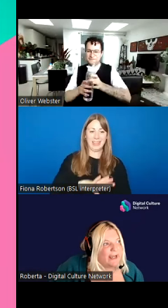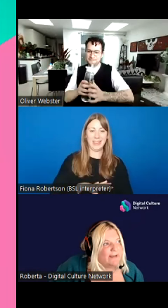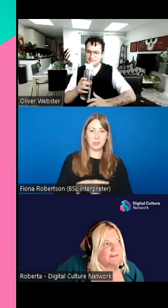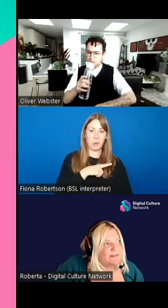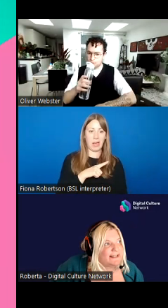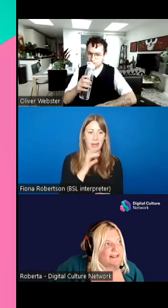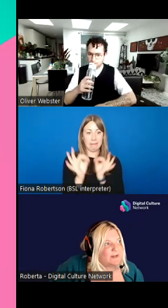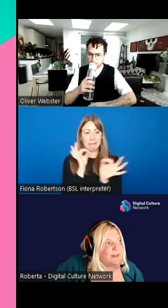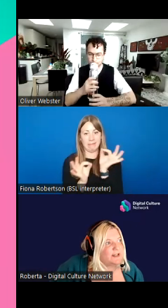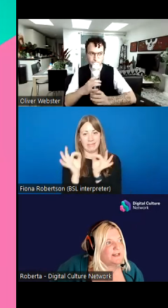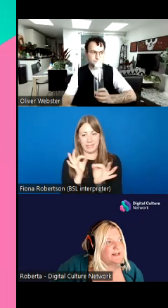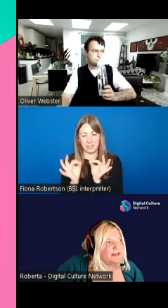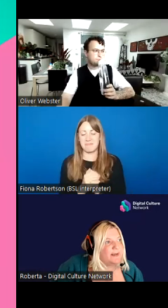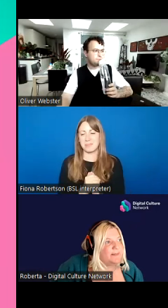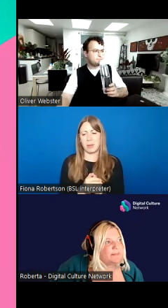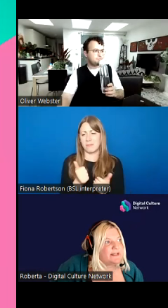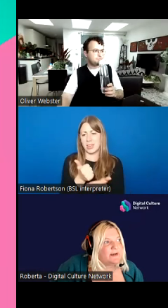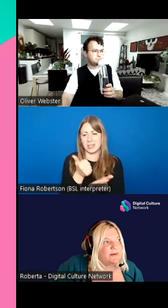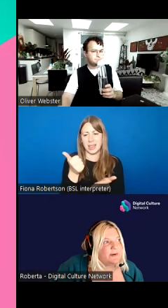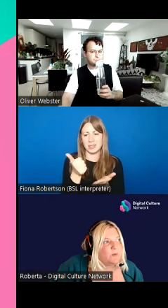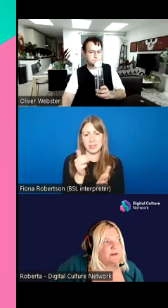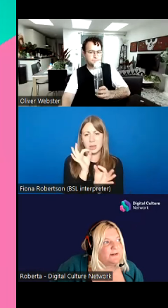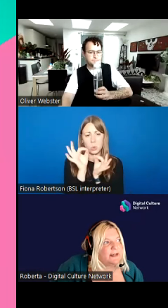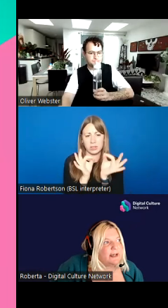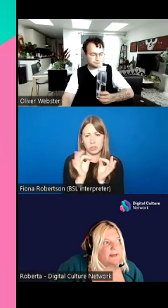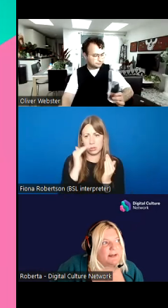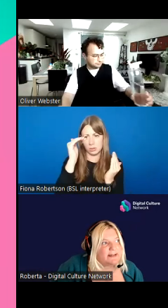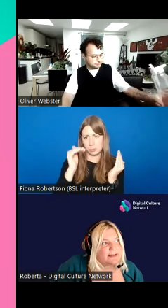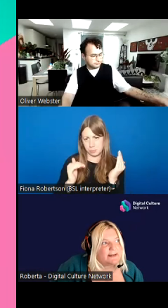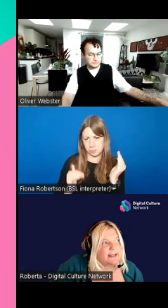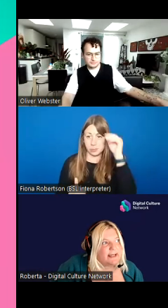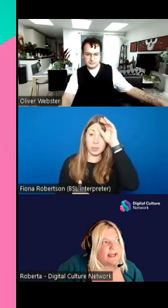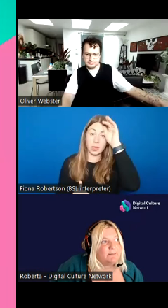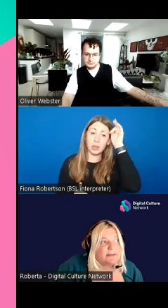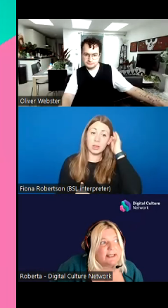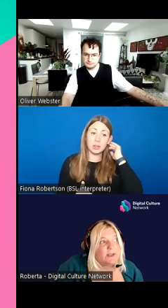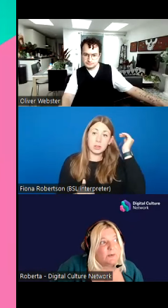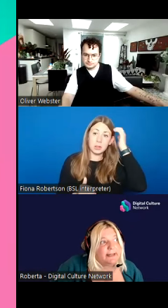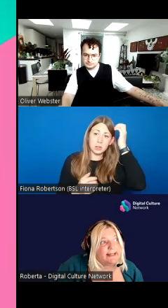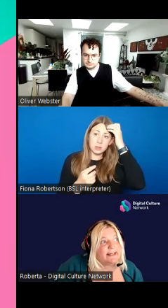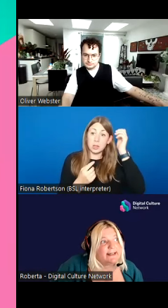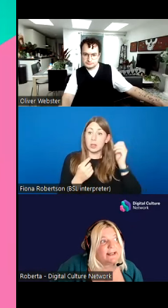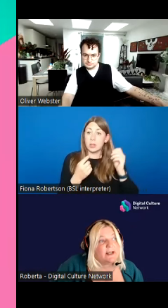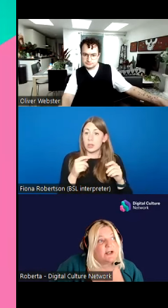We have got some fantastic questions. One person is asking, in multilingual pieces,